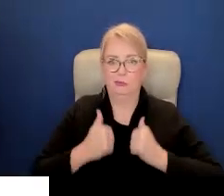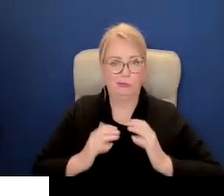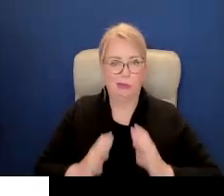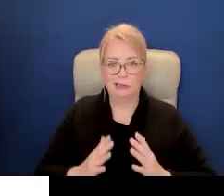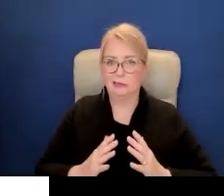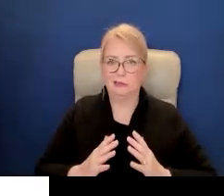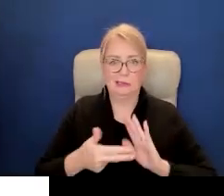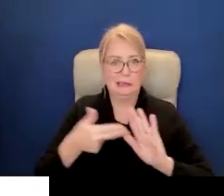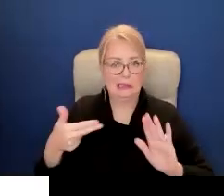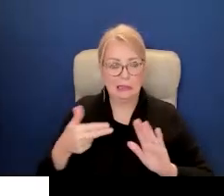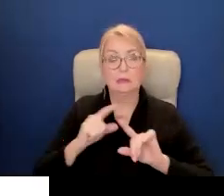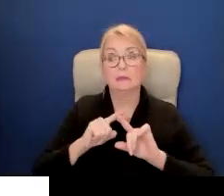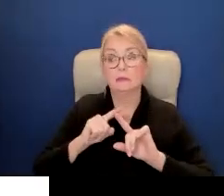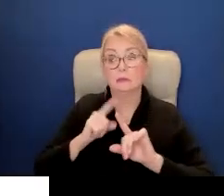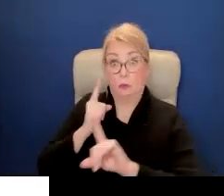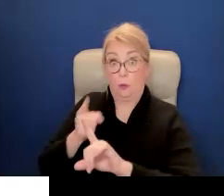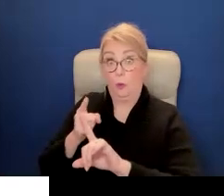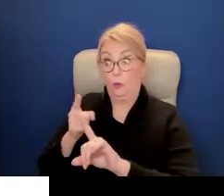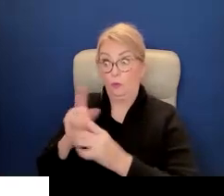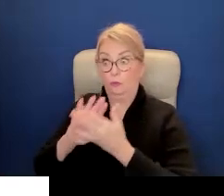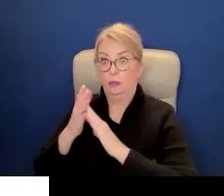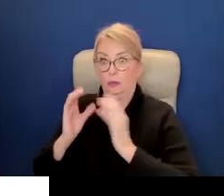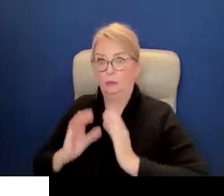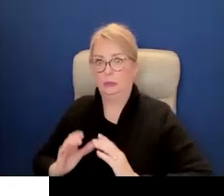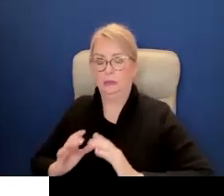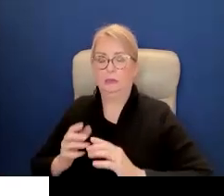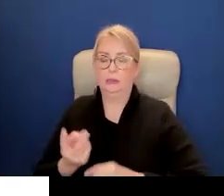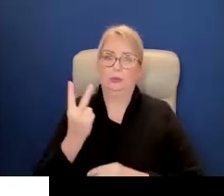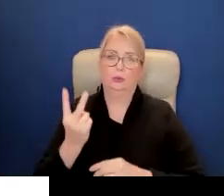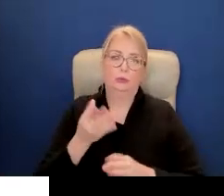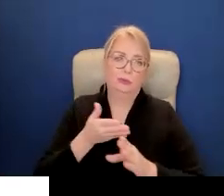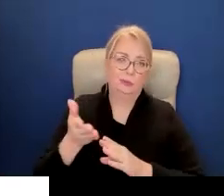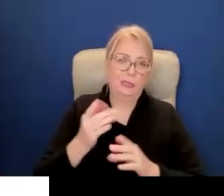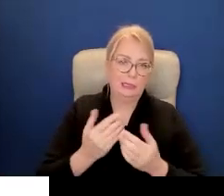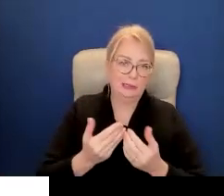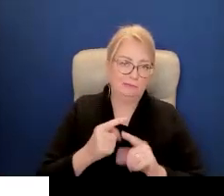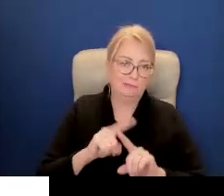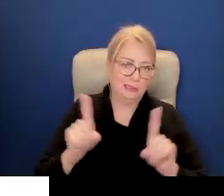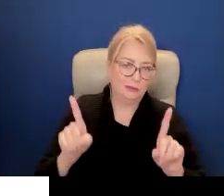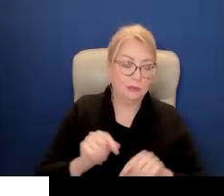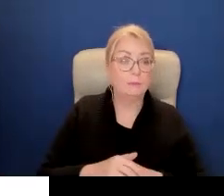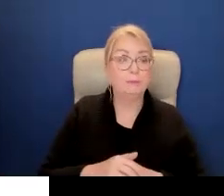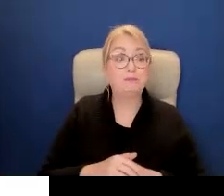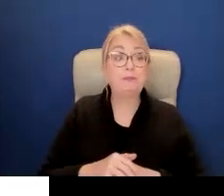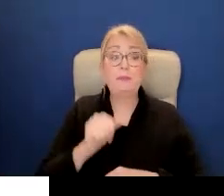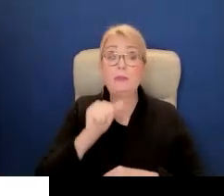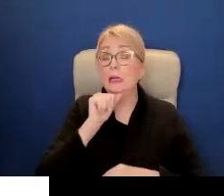But so that's the two main differences. Now, a nonimmigrant person or nonimmigrant,